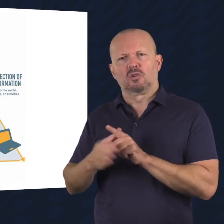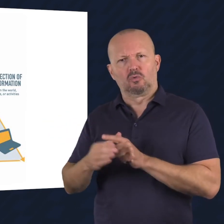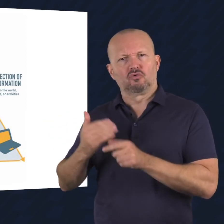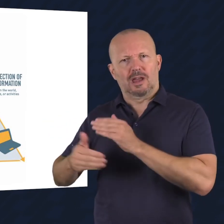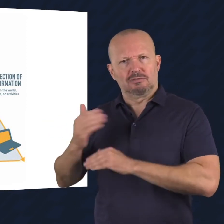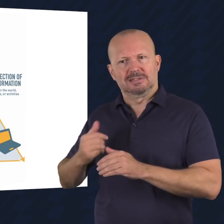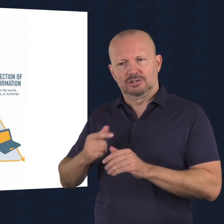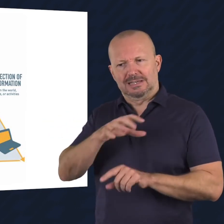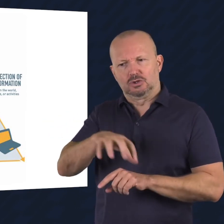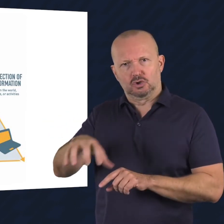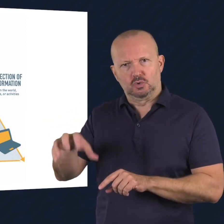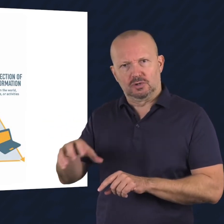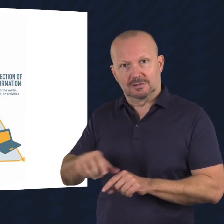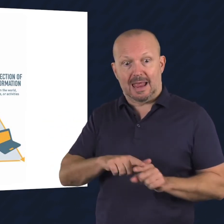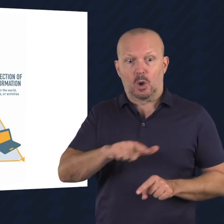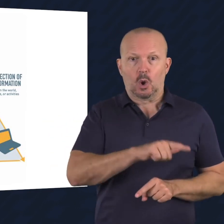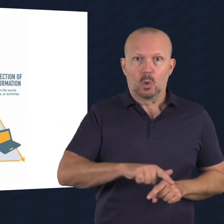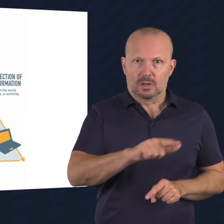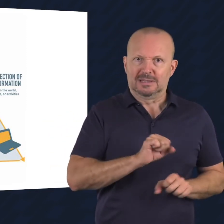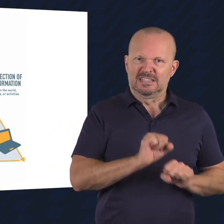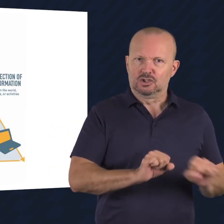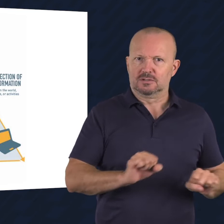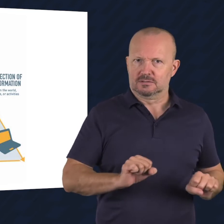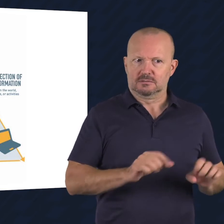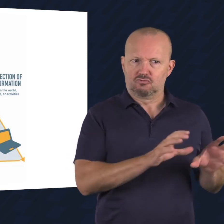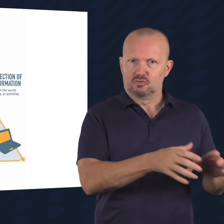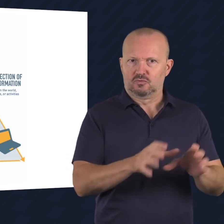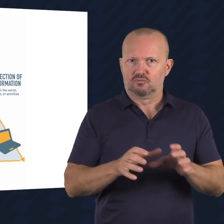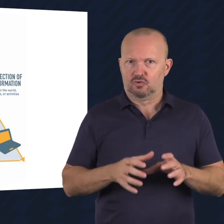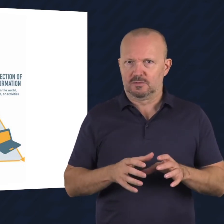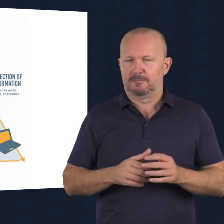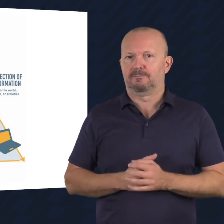cultural heritage institutions and local Indigenous communities.